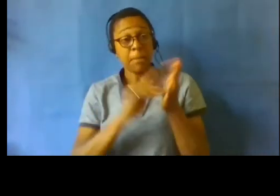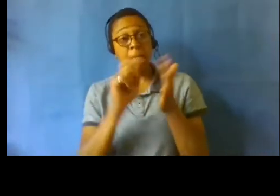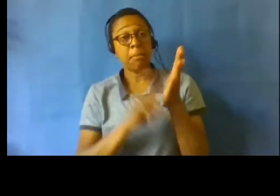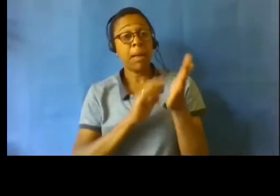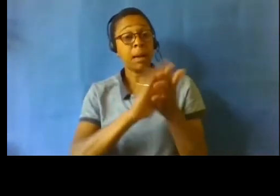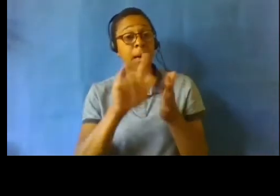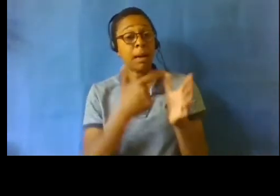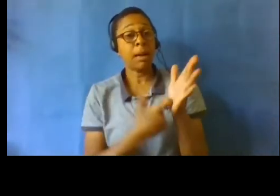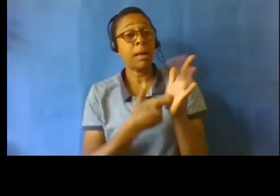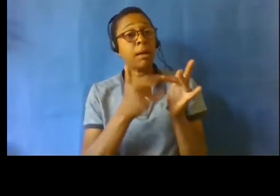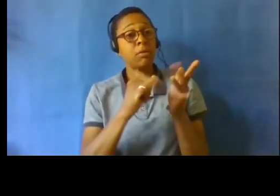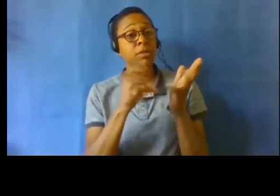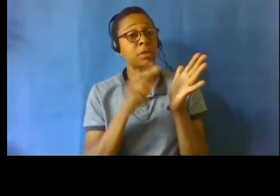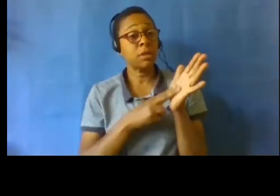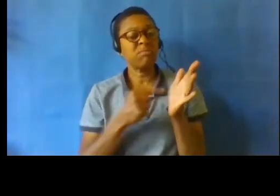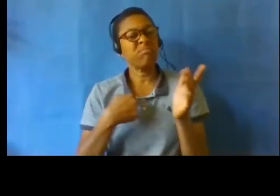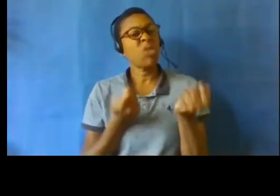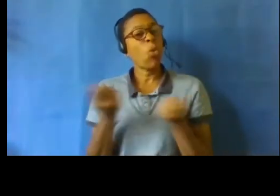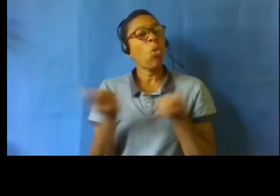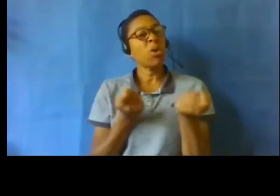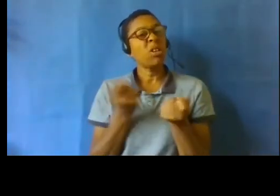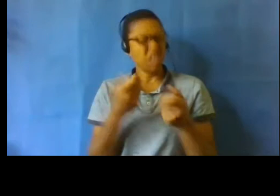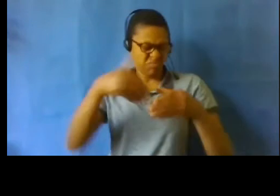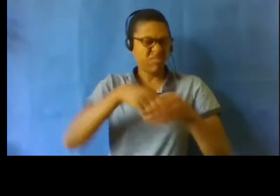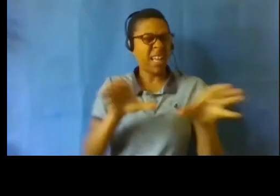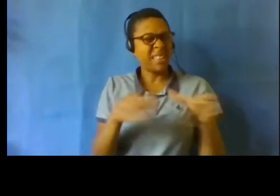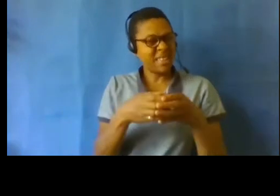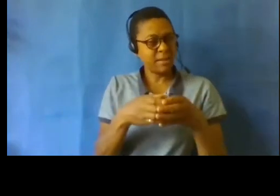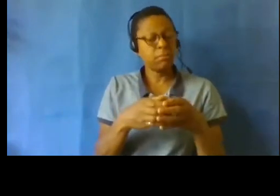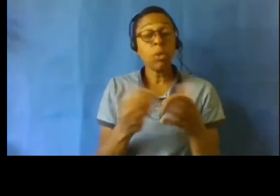the second day of the proposed iam this event is a collaboration between